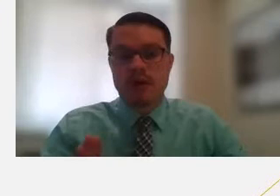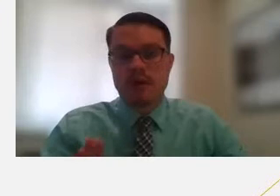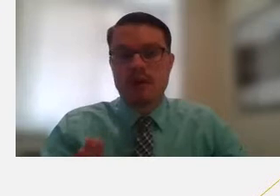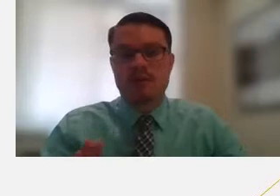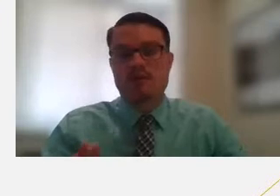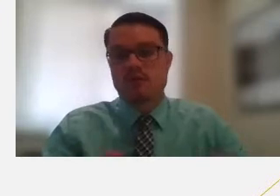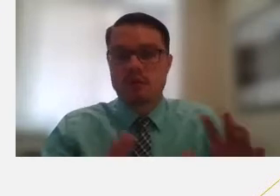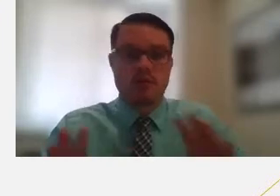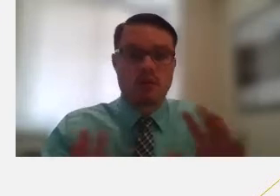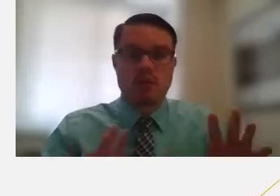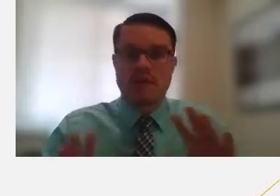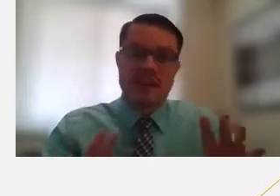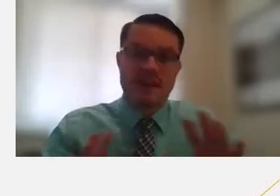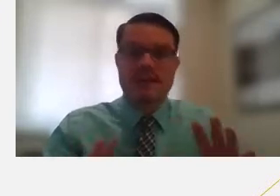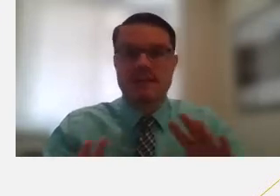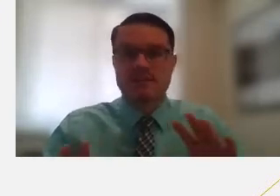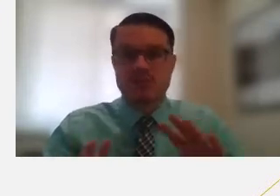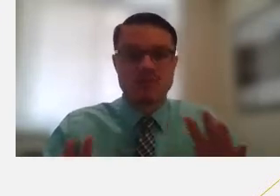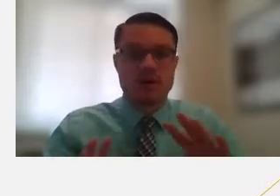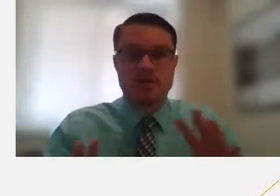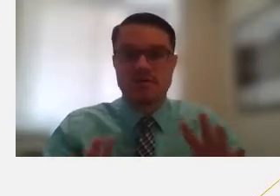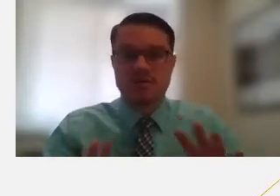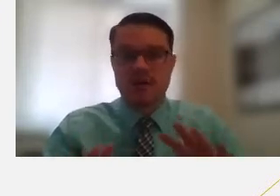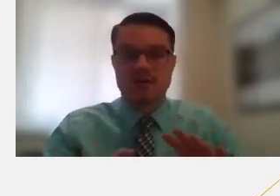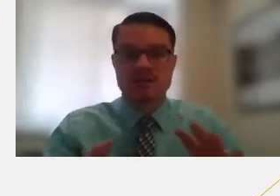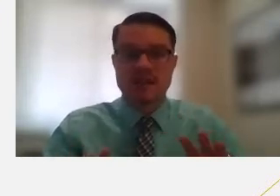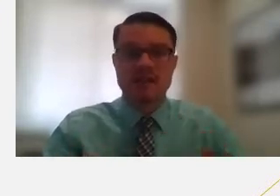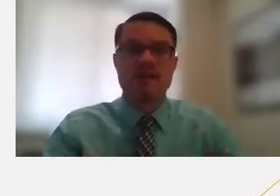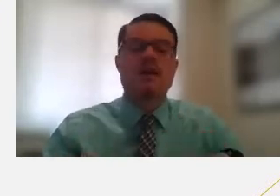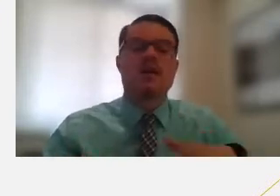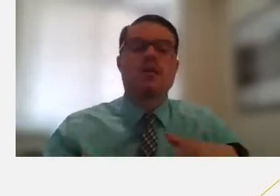but so what they can and cannot do very slightly,